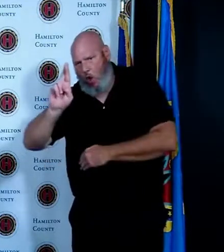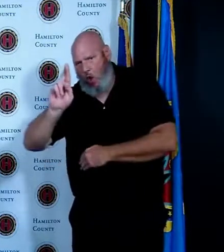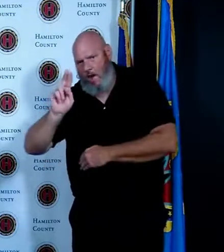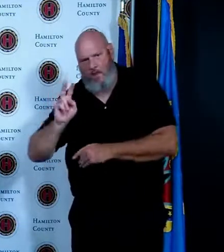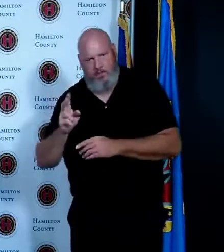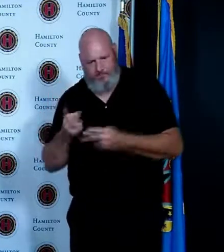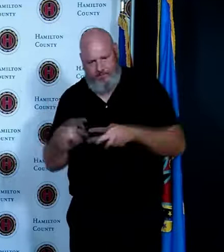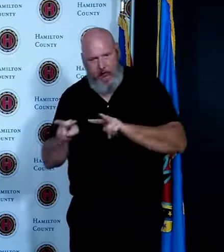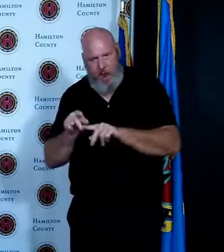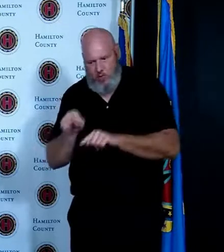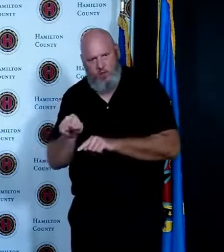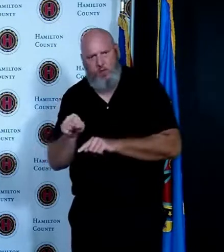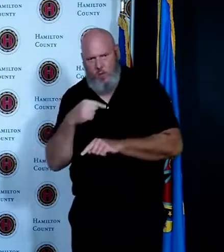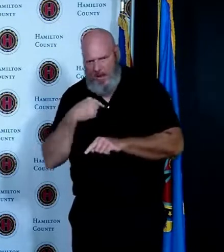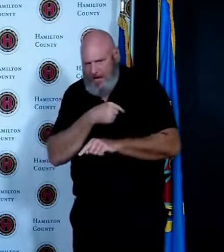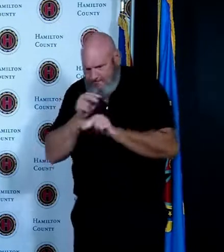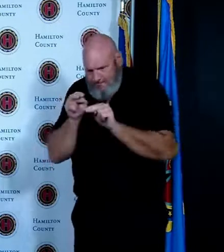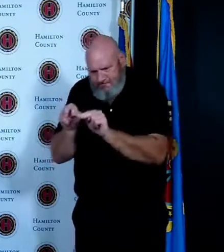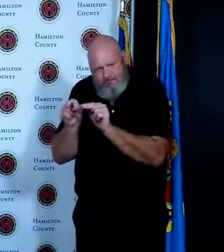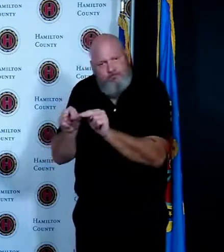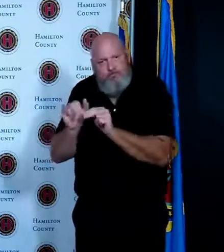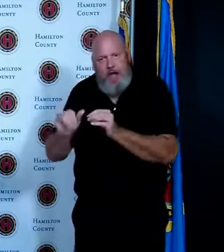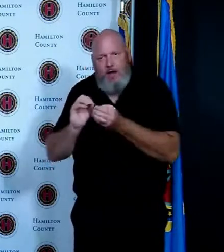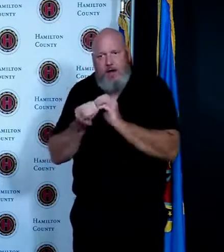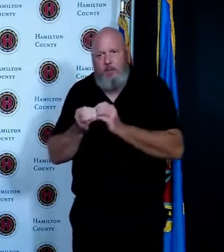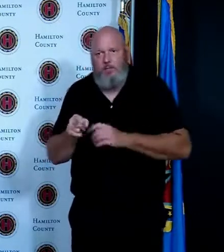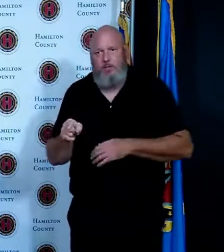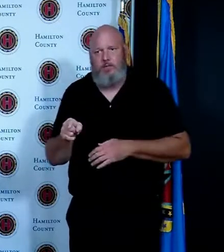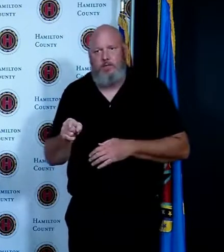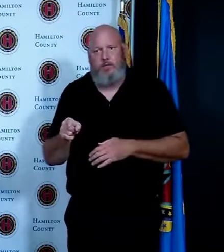and I'm happy to see that happening I think it's also important to realize